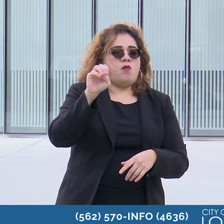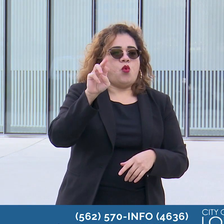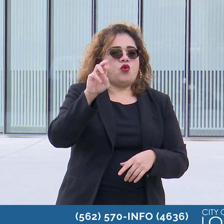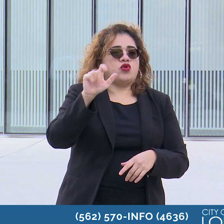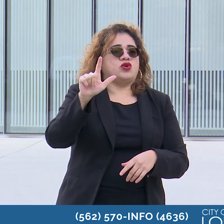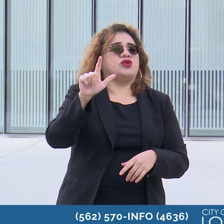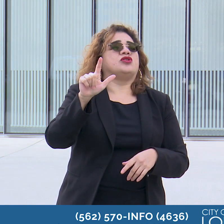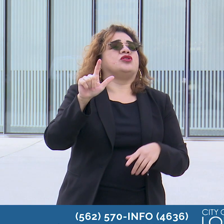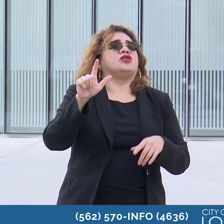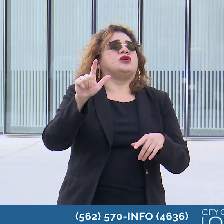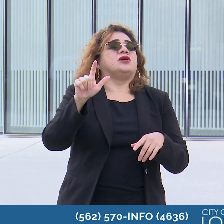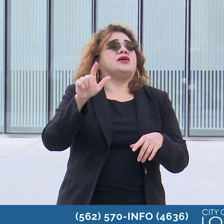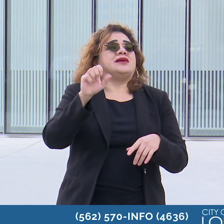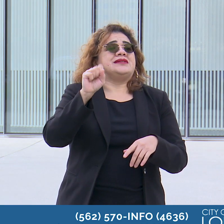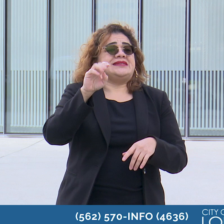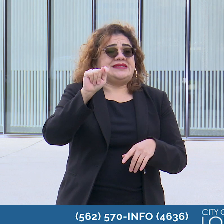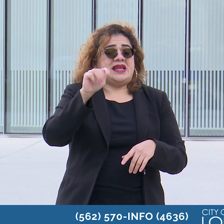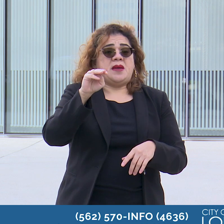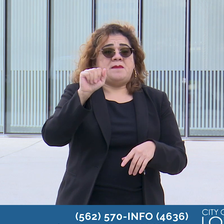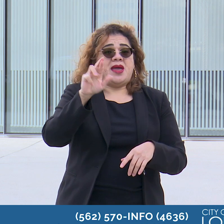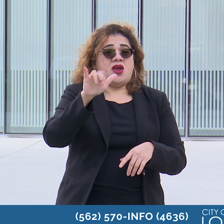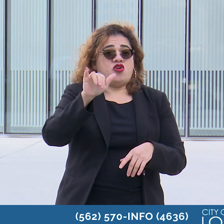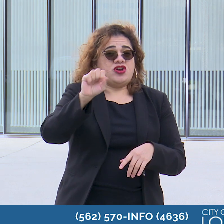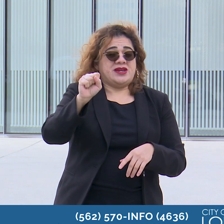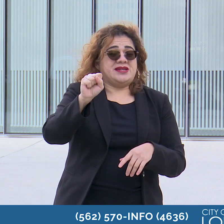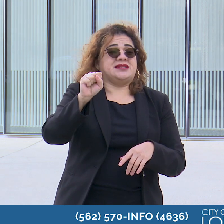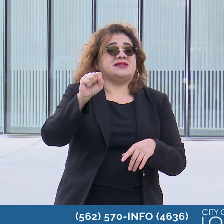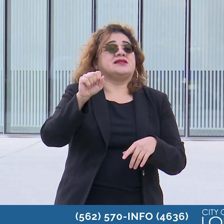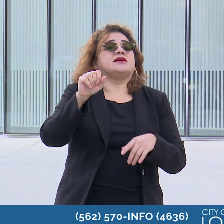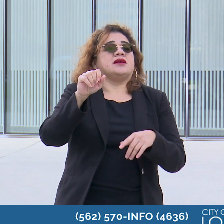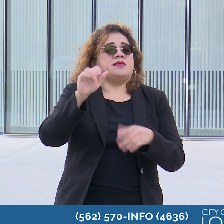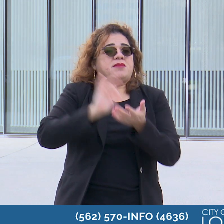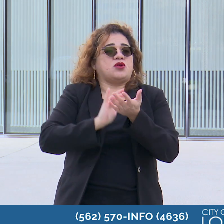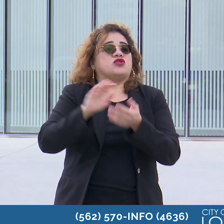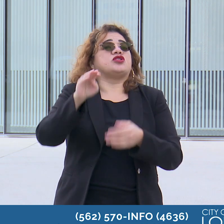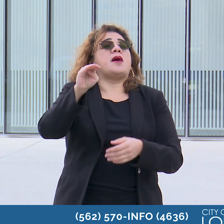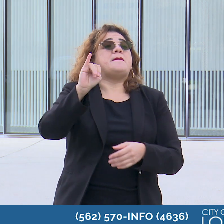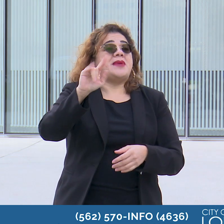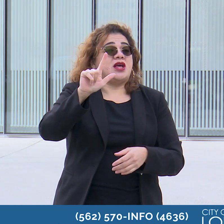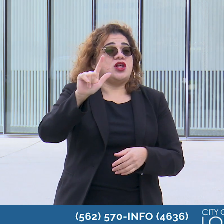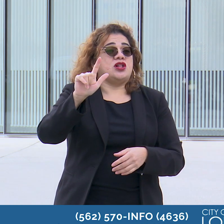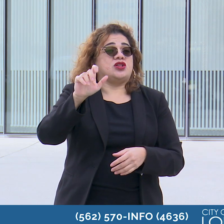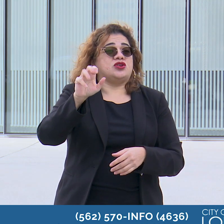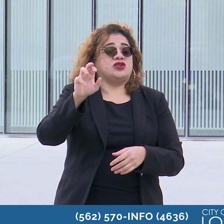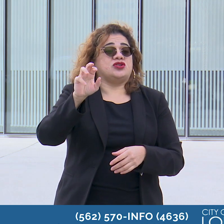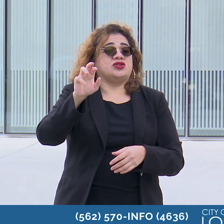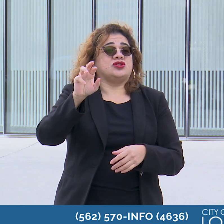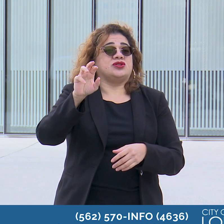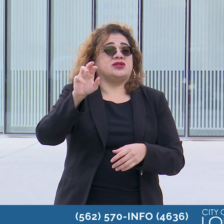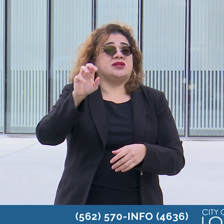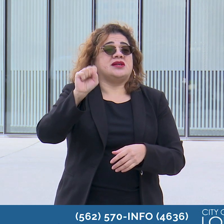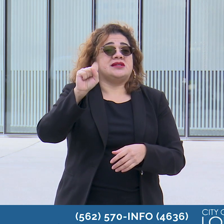St. Mary's Medical Center, and College hospital will all get the vaccine first.